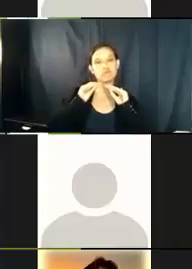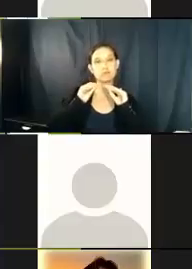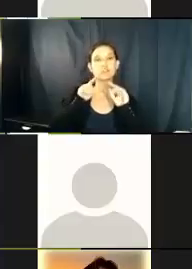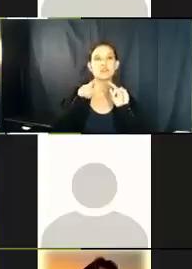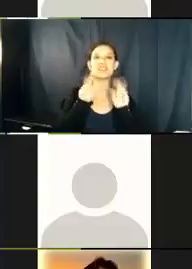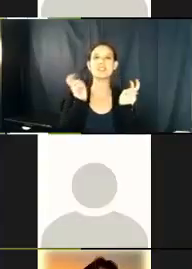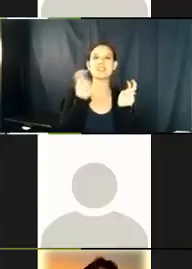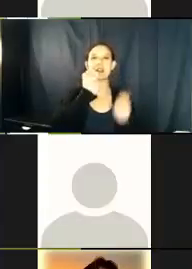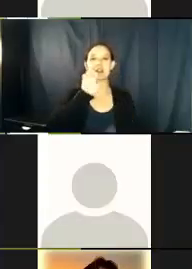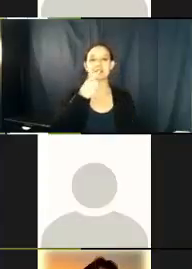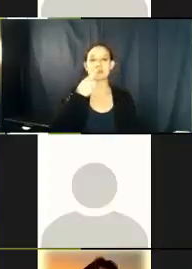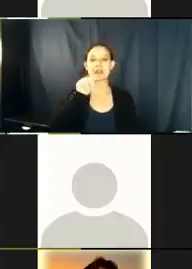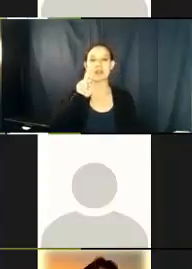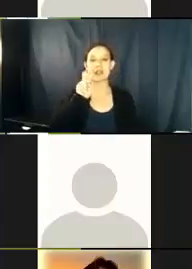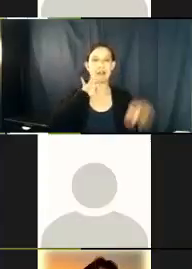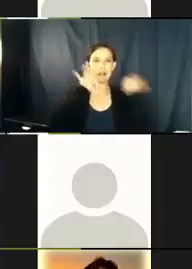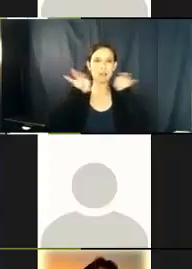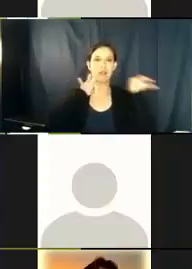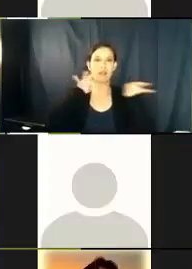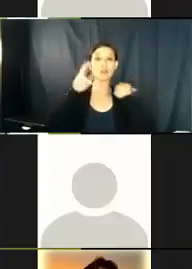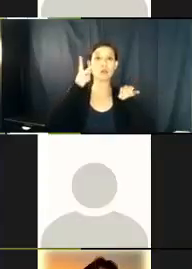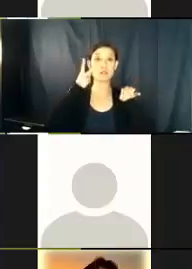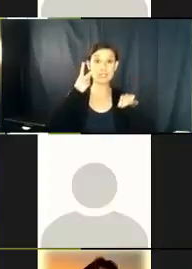So as student in our course knows that if they see explain there's going to be some